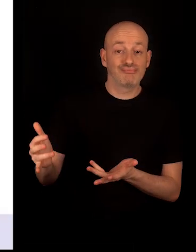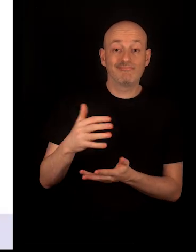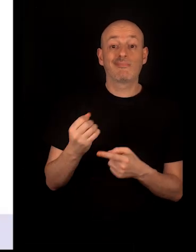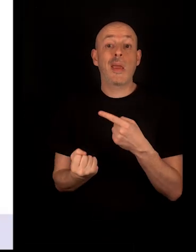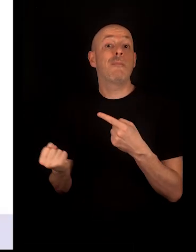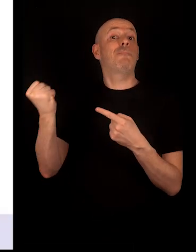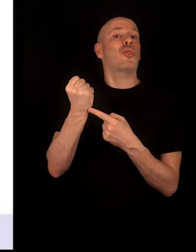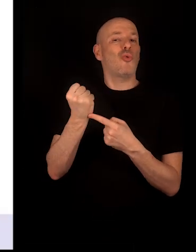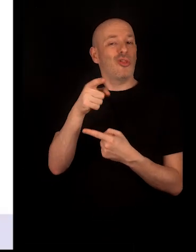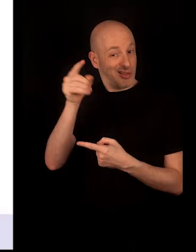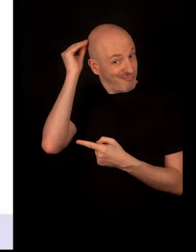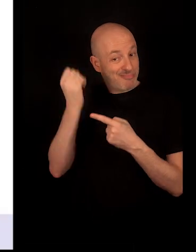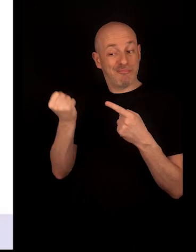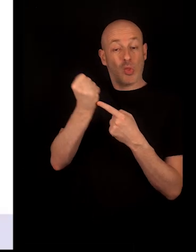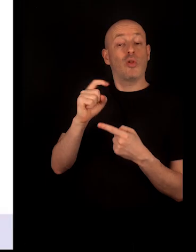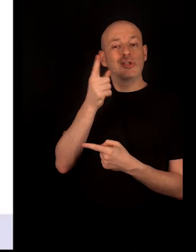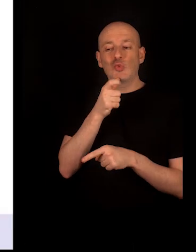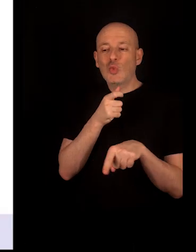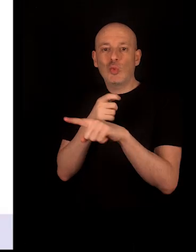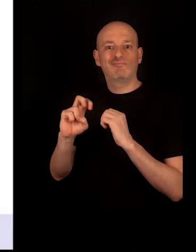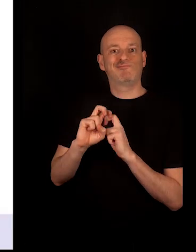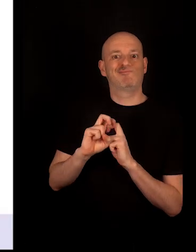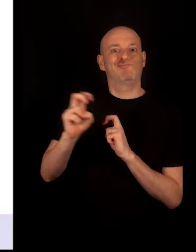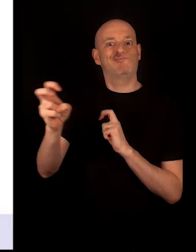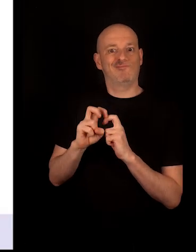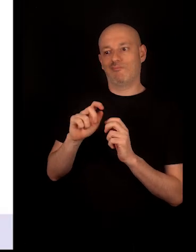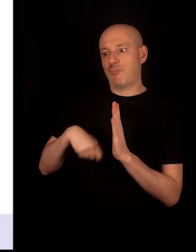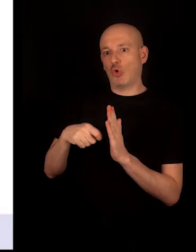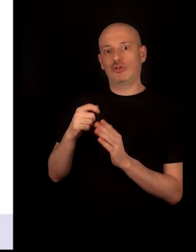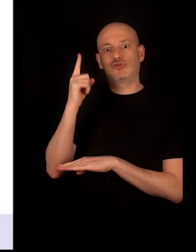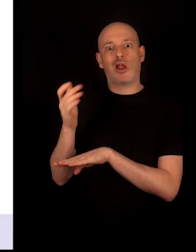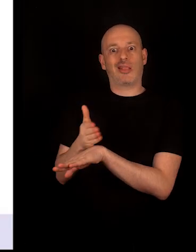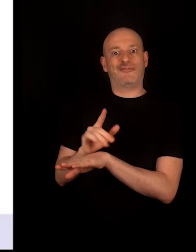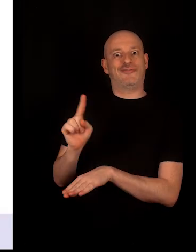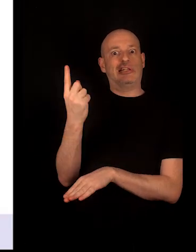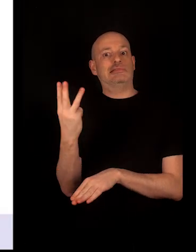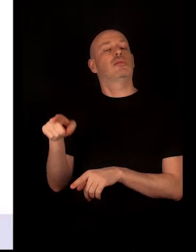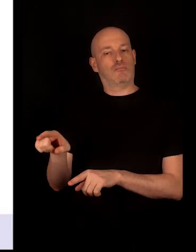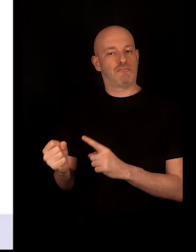Please keep in mind that priority is given to applicants starting their project earlier,